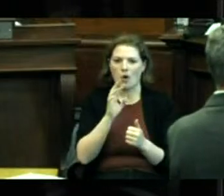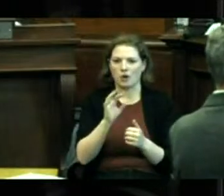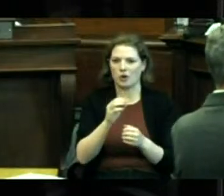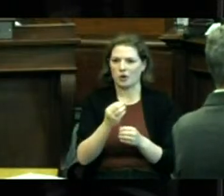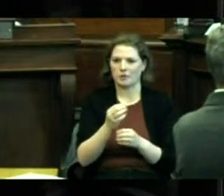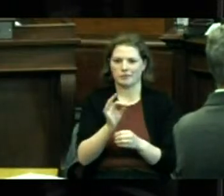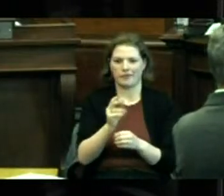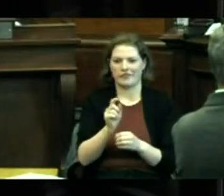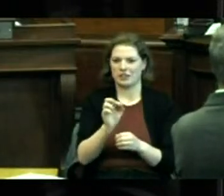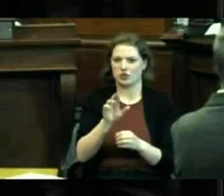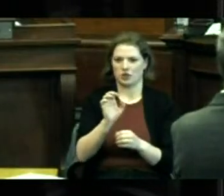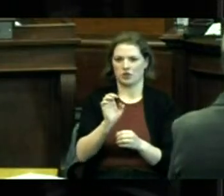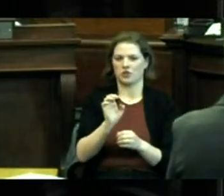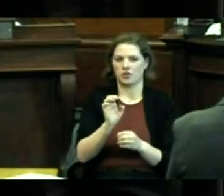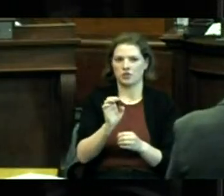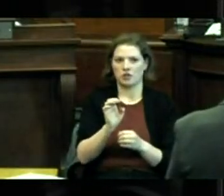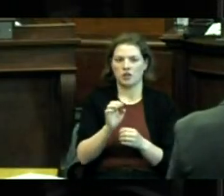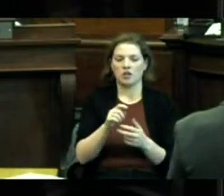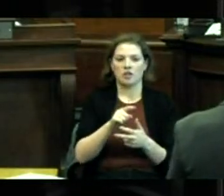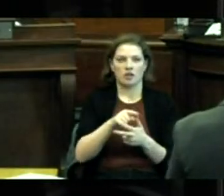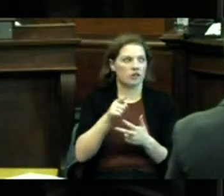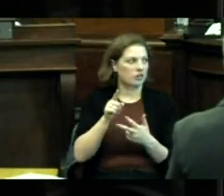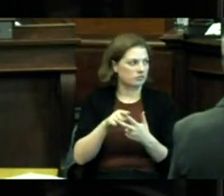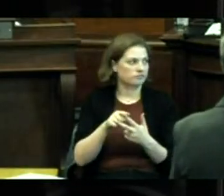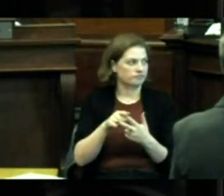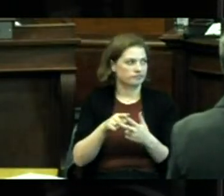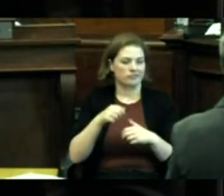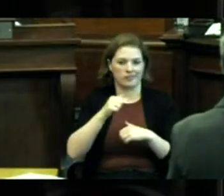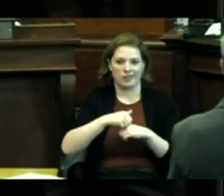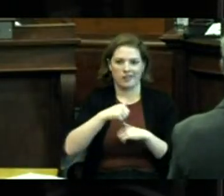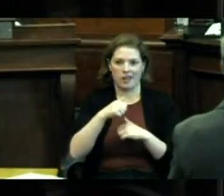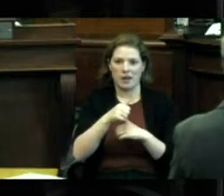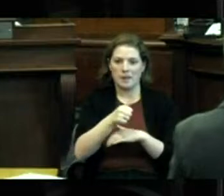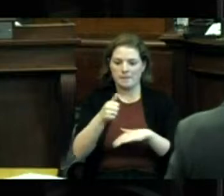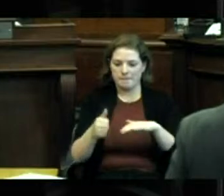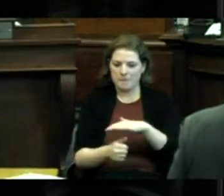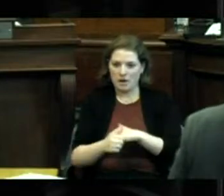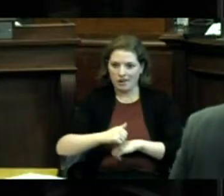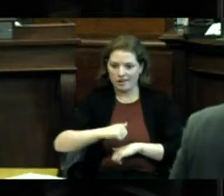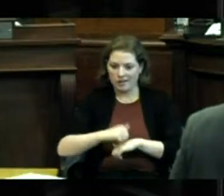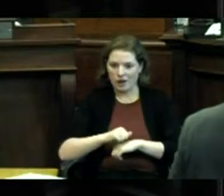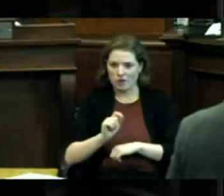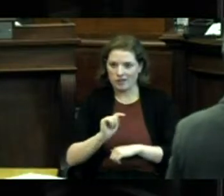mitigating feature like a water feature or something like that.